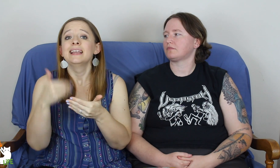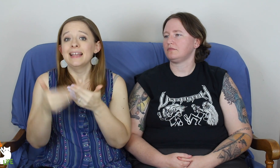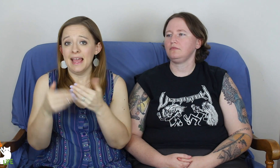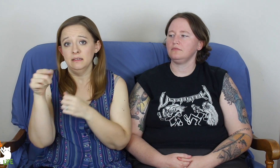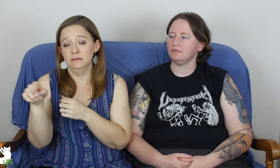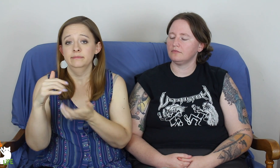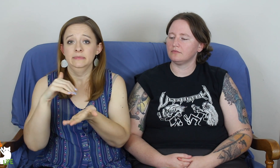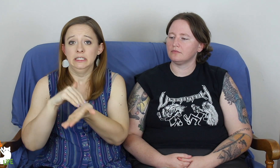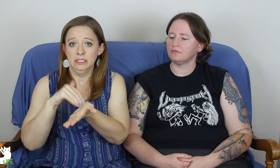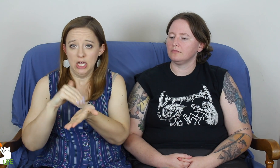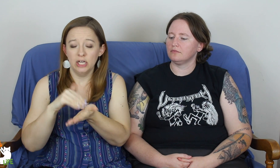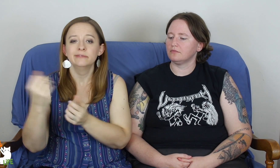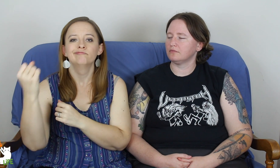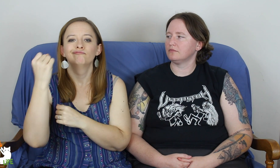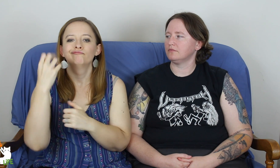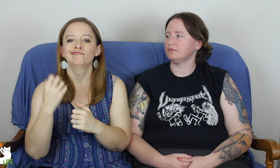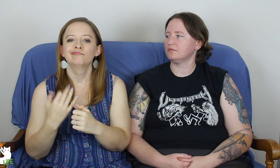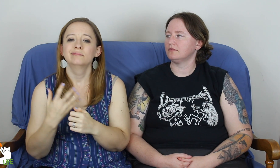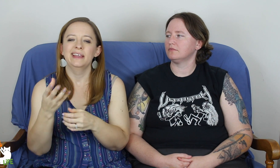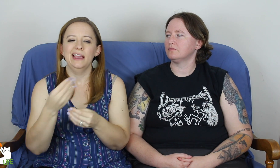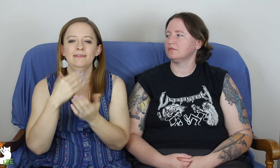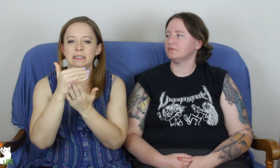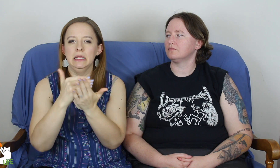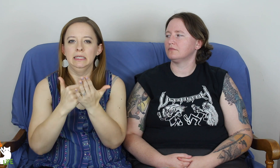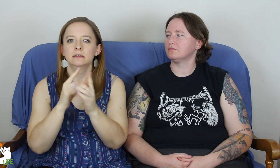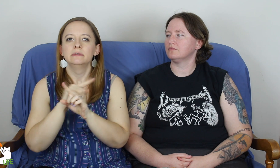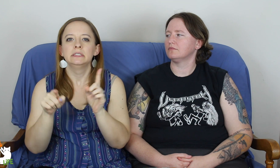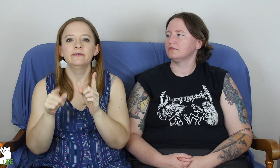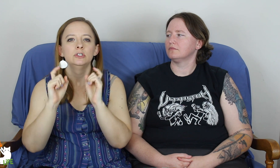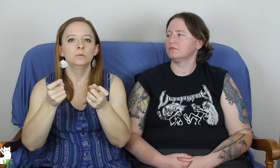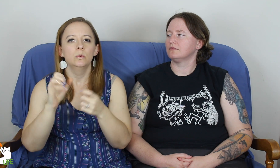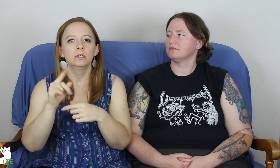The next thing is the doctor told us, or gave us a list of